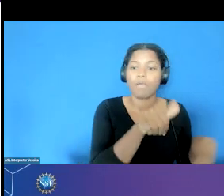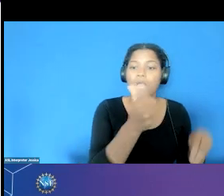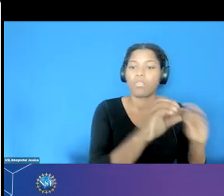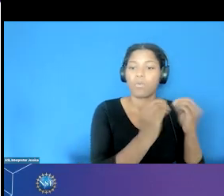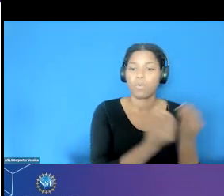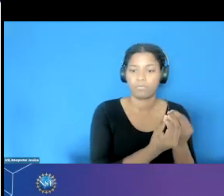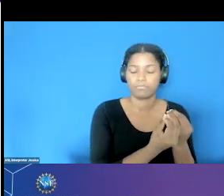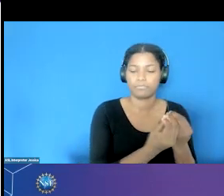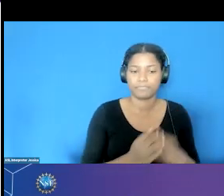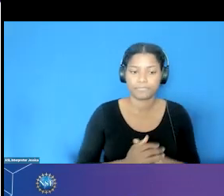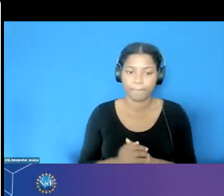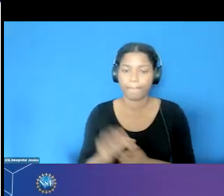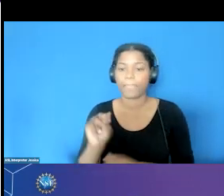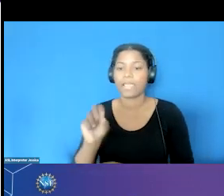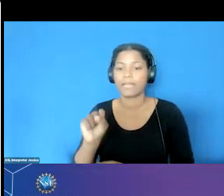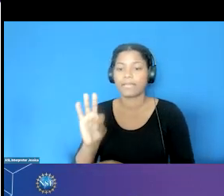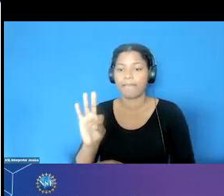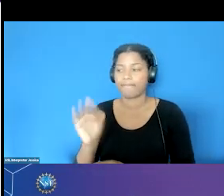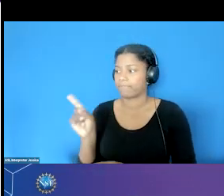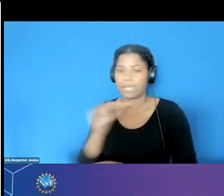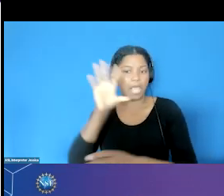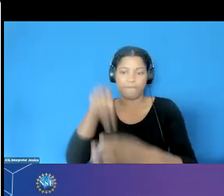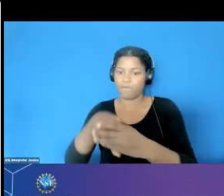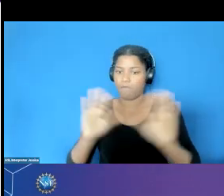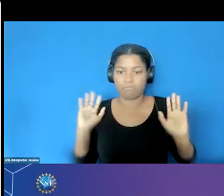NSF does not get involved.